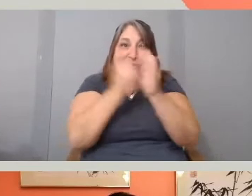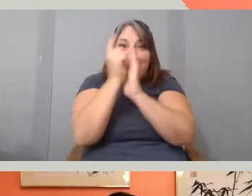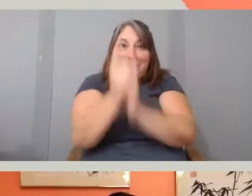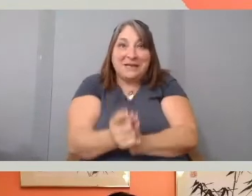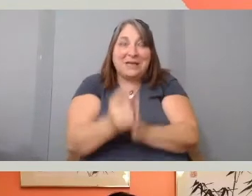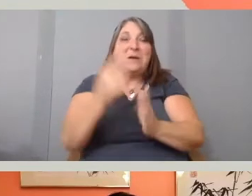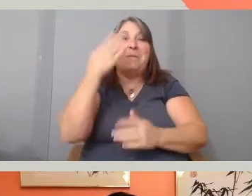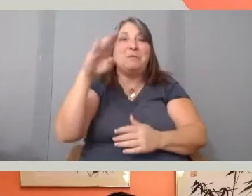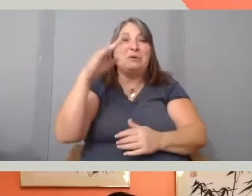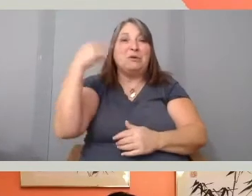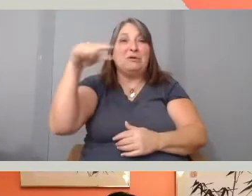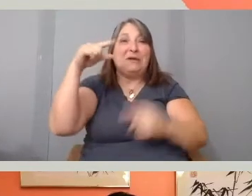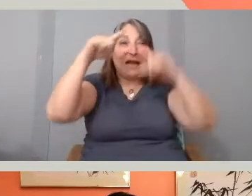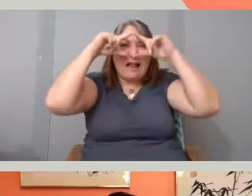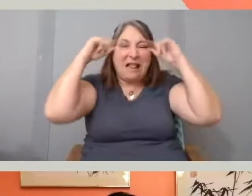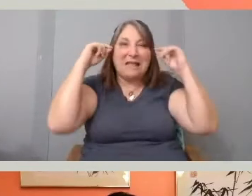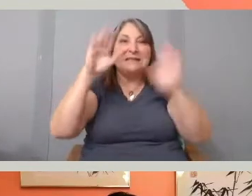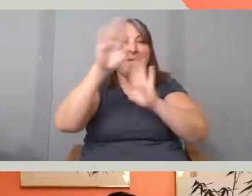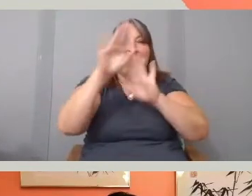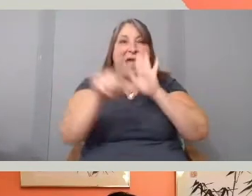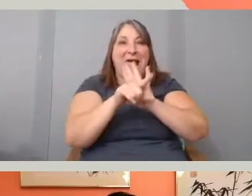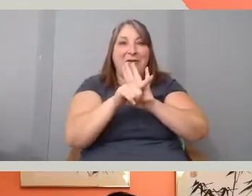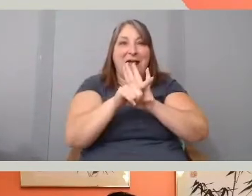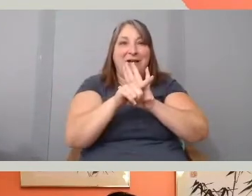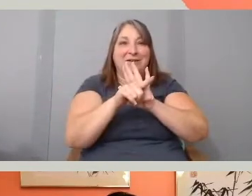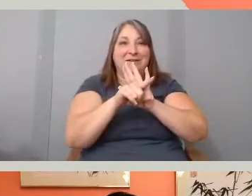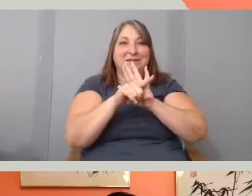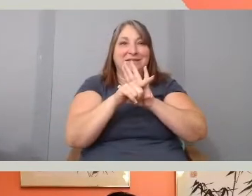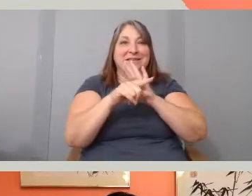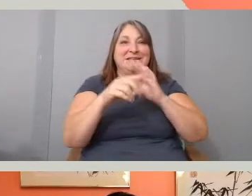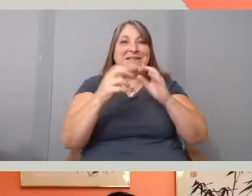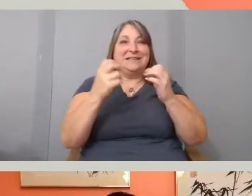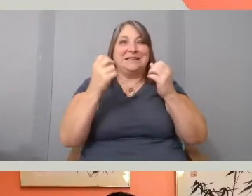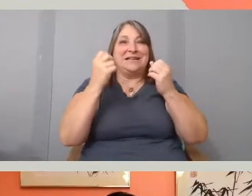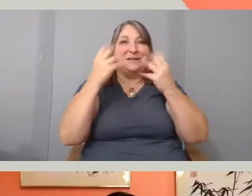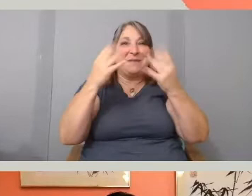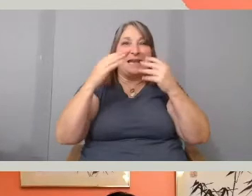and in the background there's a bunch of paddle boards and